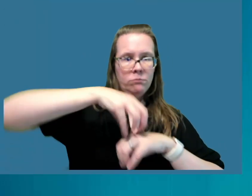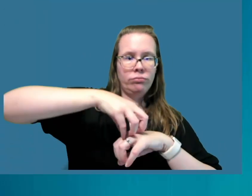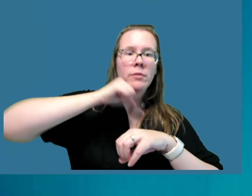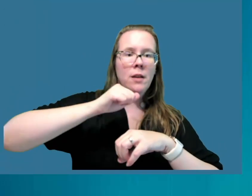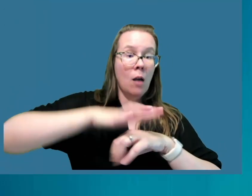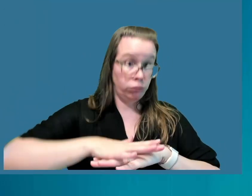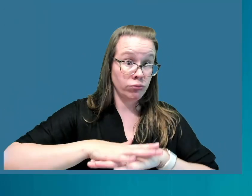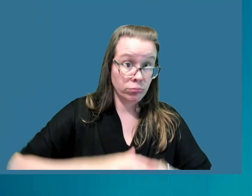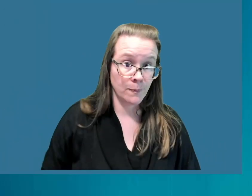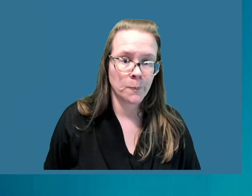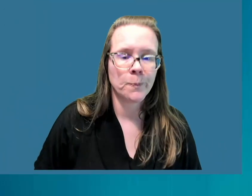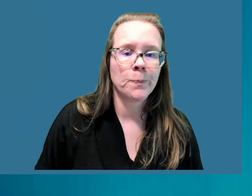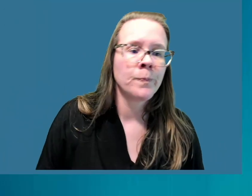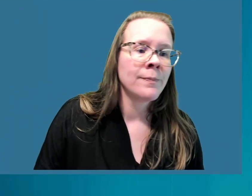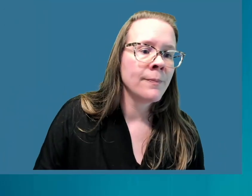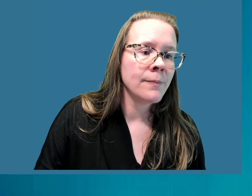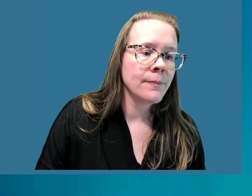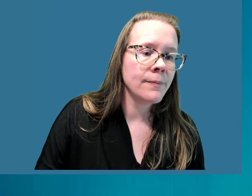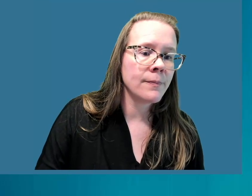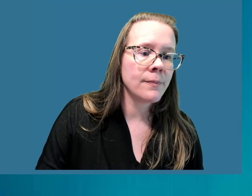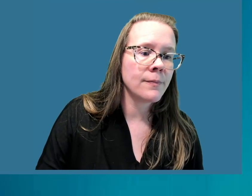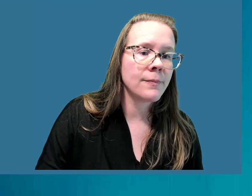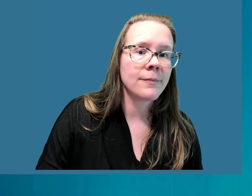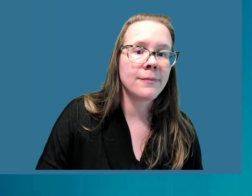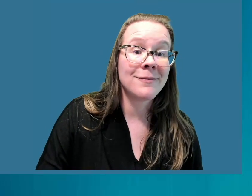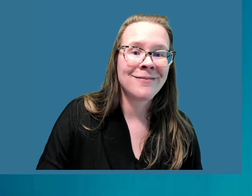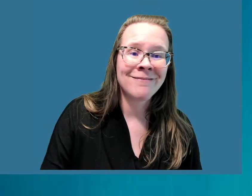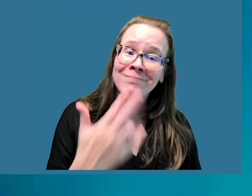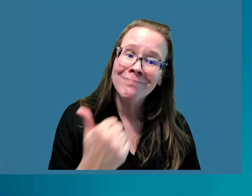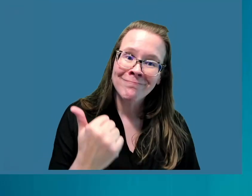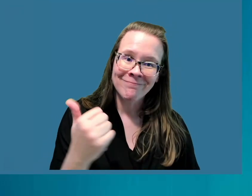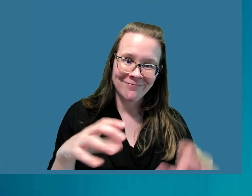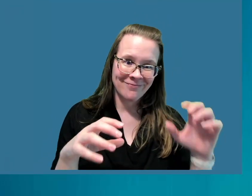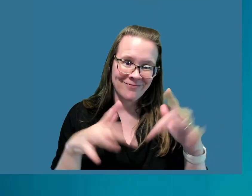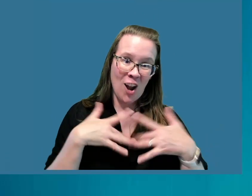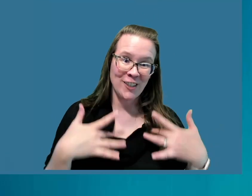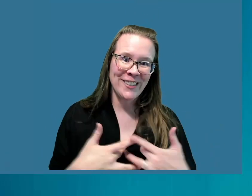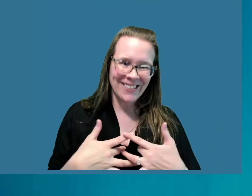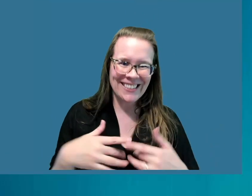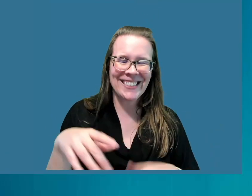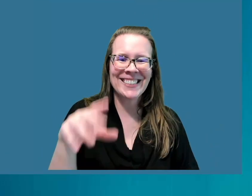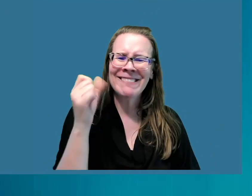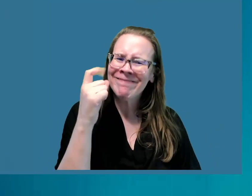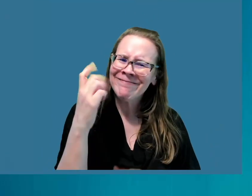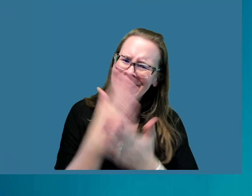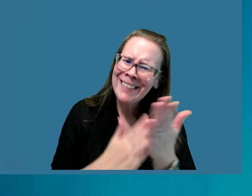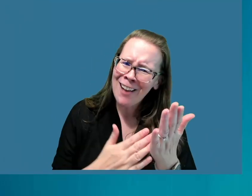piping icing that's thicker. And then those will sit on top of the cookie, or on top of the icing.